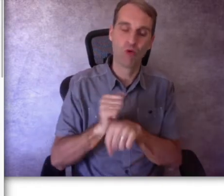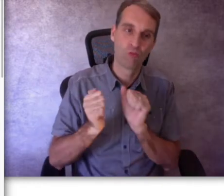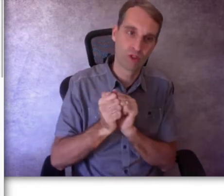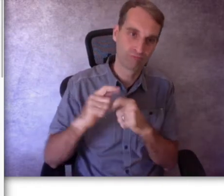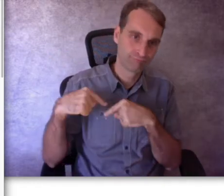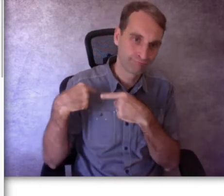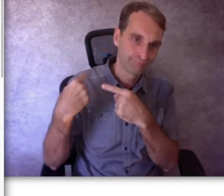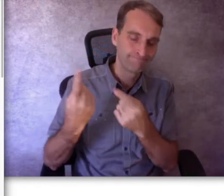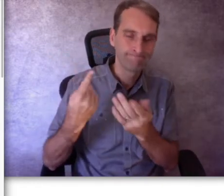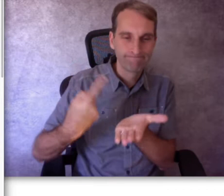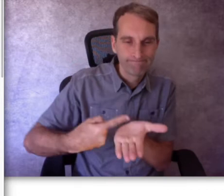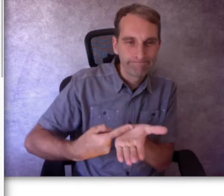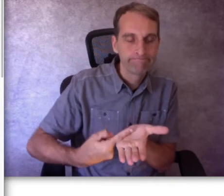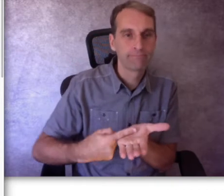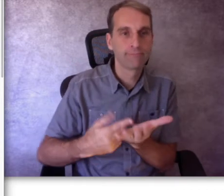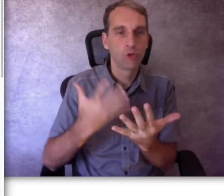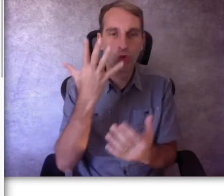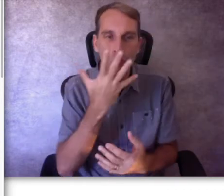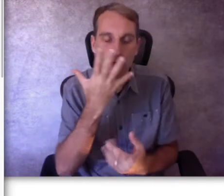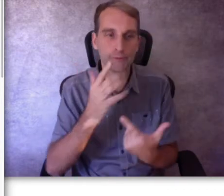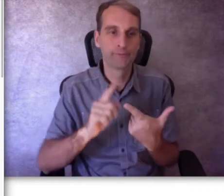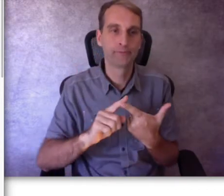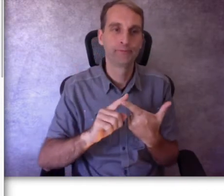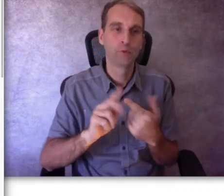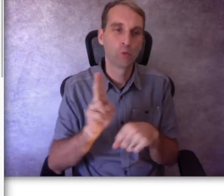We’ve worked together on this to ensure the appearance,